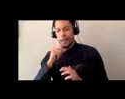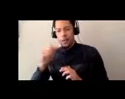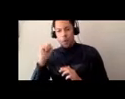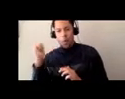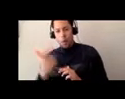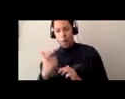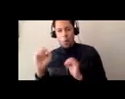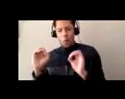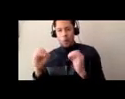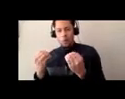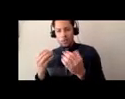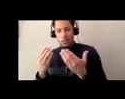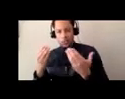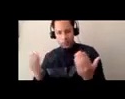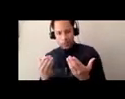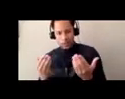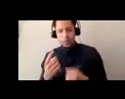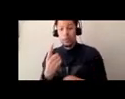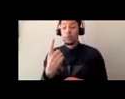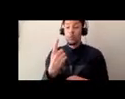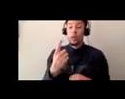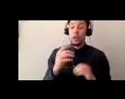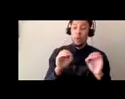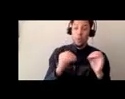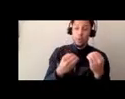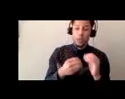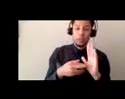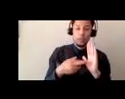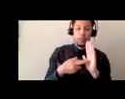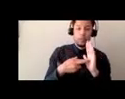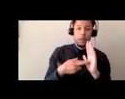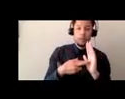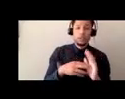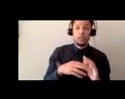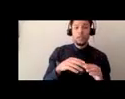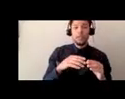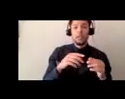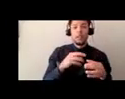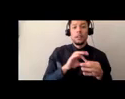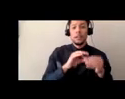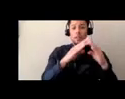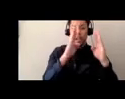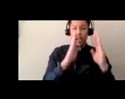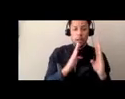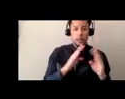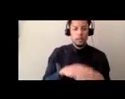And there's not an organization around affordability just yet.